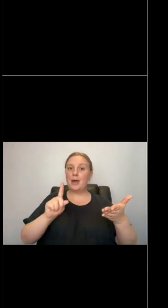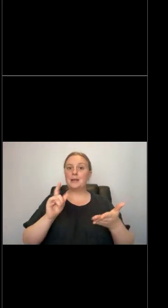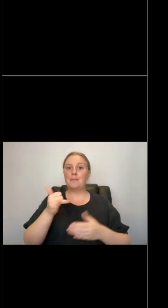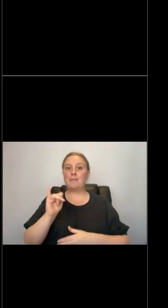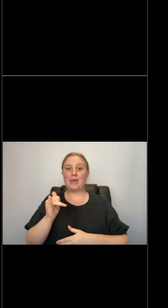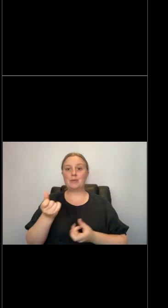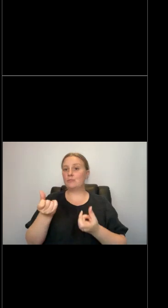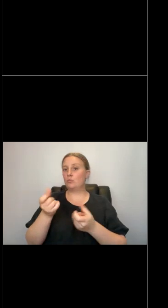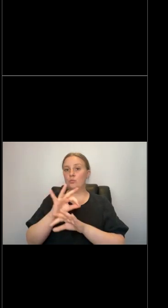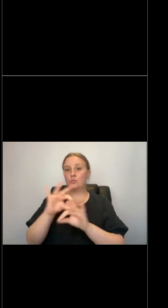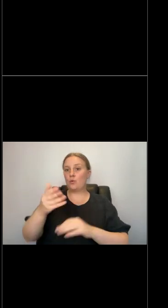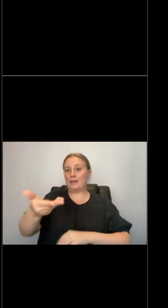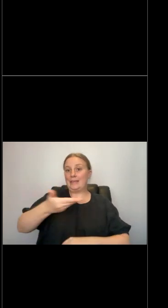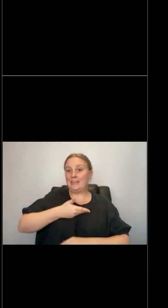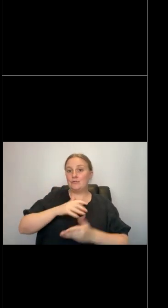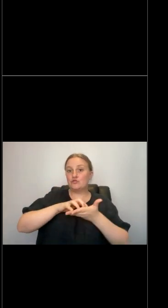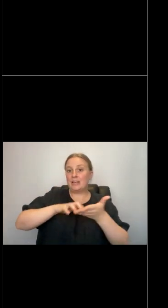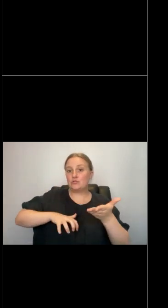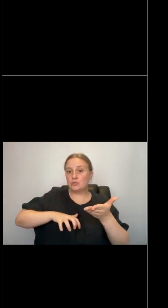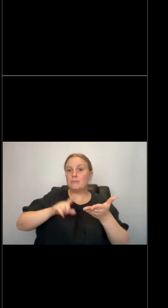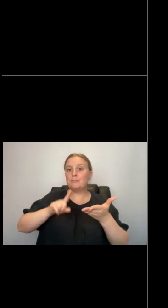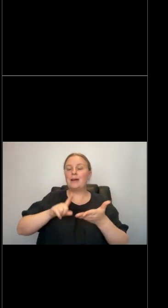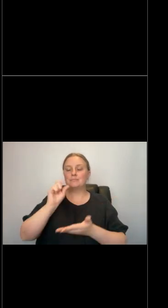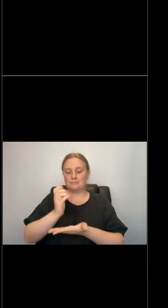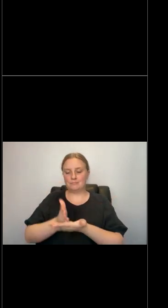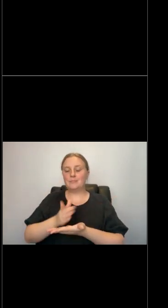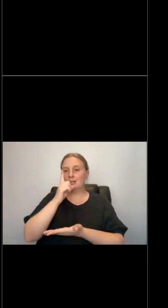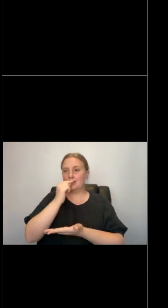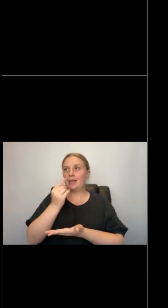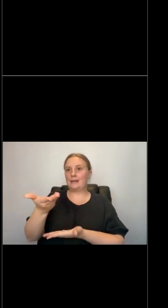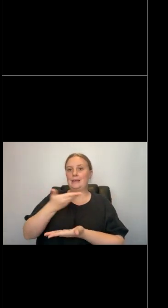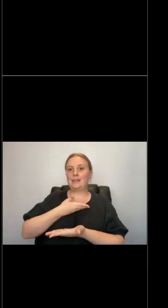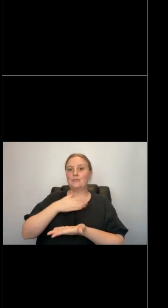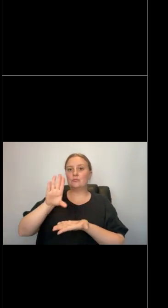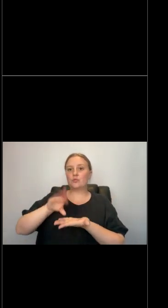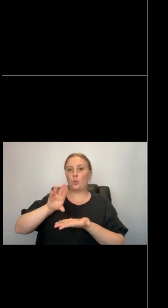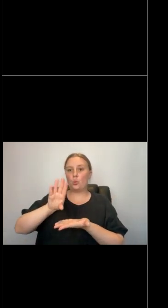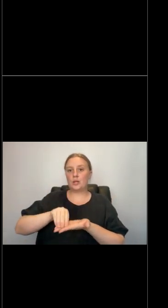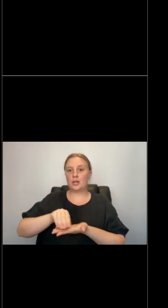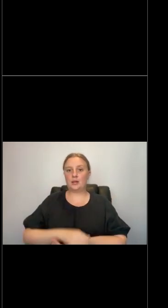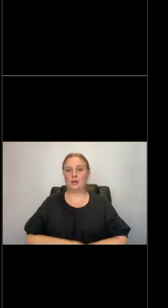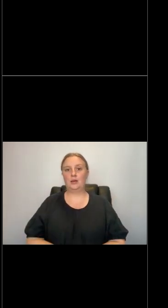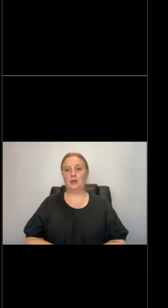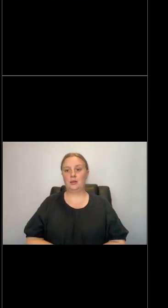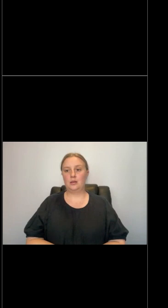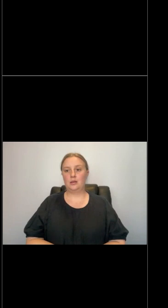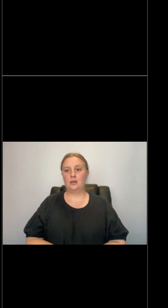but they can definitely get their hands on recordings. But look, I think if you're really wondering about